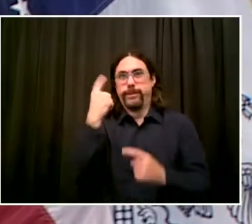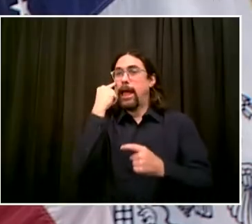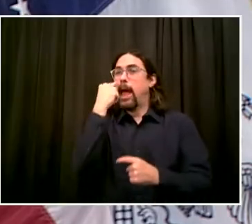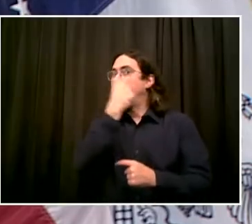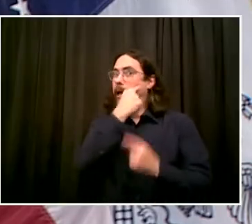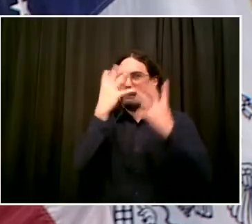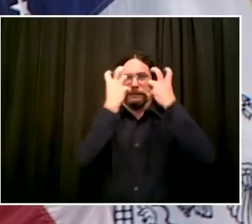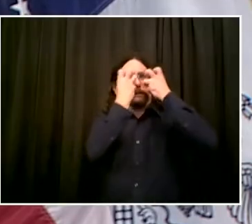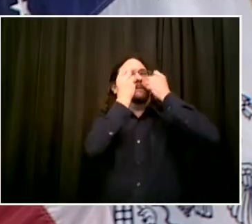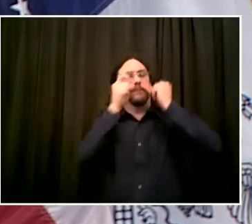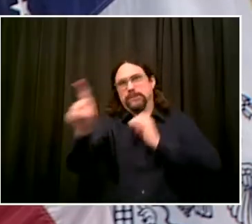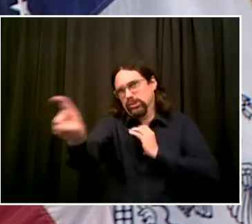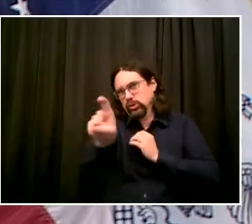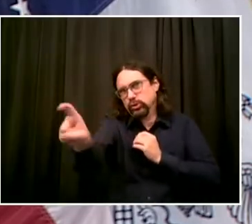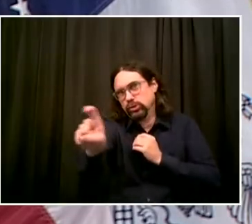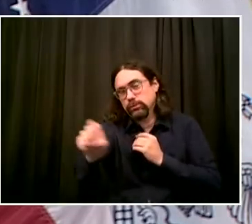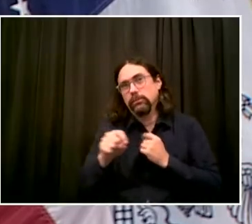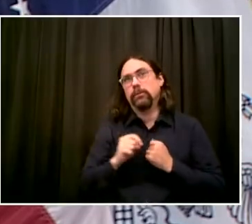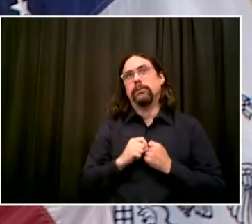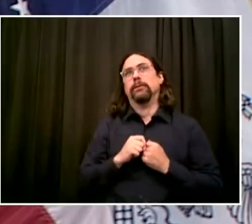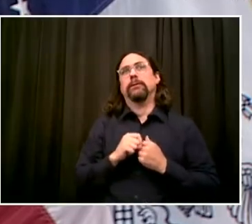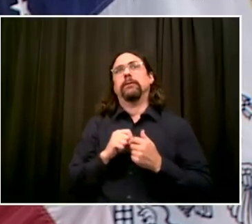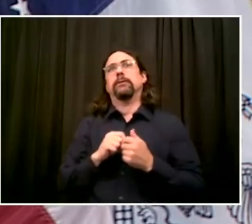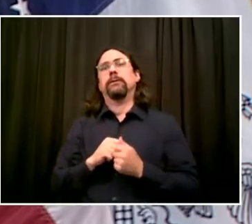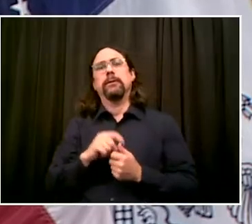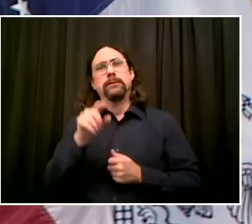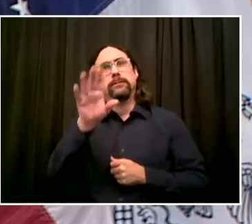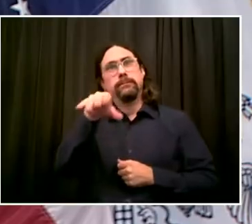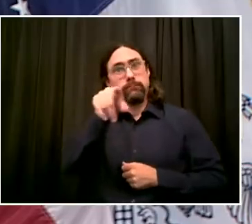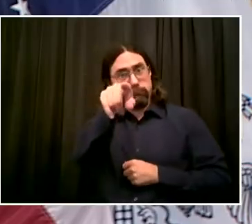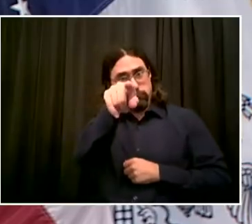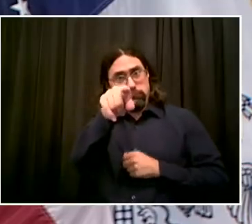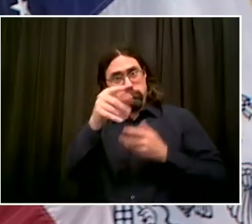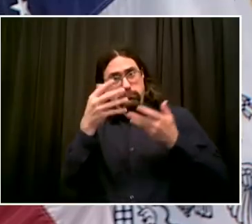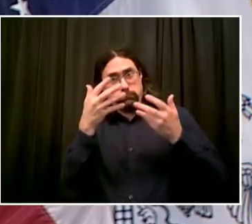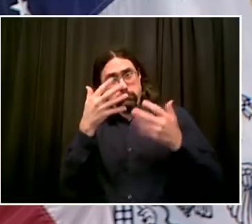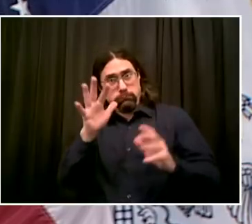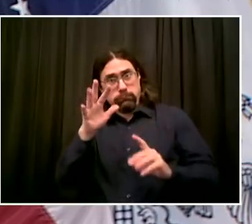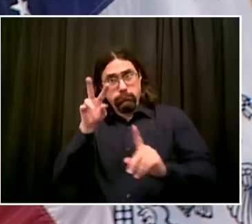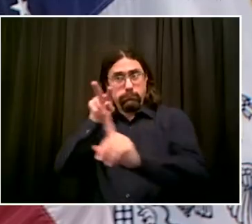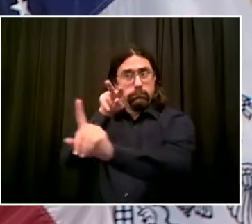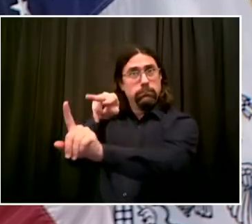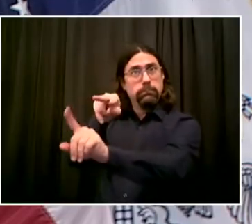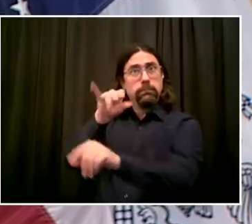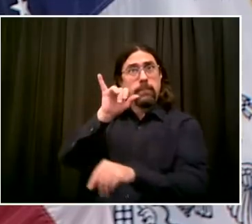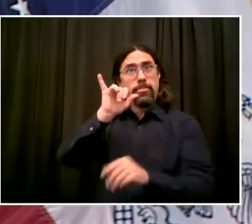YOU SAW THE VIDEO, IF YOU COULD SHARE YOUR THOUGHTS ON IT. I AM ALSO WODENRING IF YOU KNOW ABOUT THE OFFICER IN QUESTION, IF